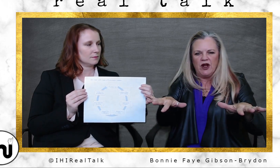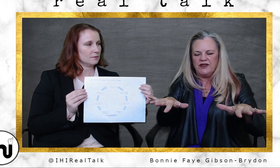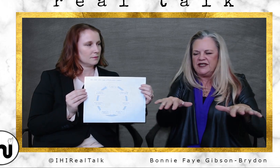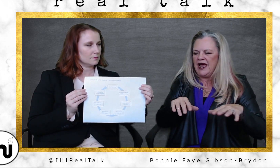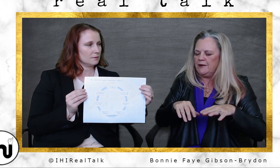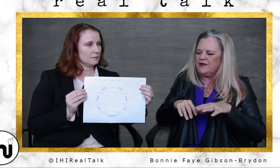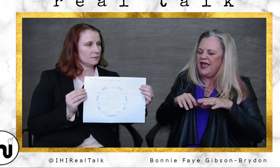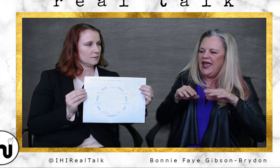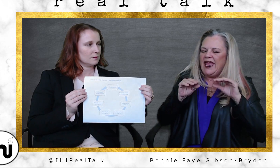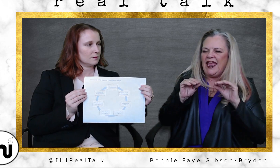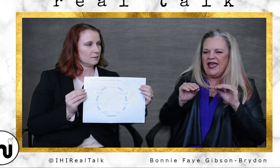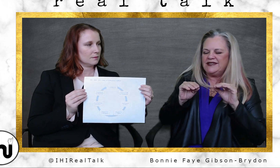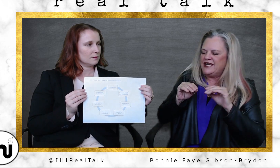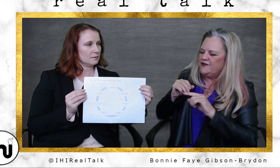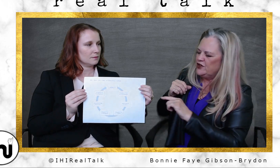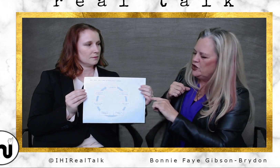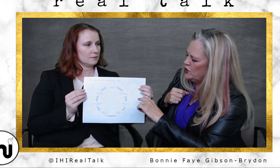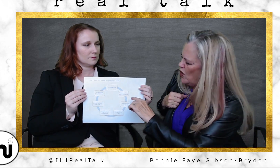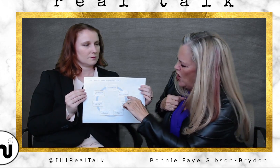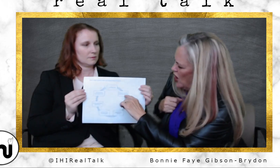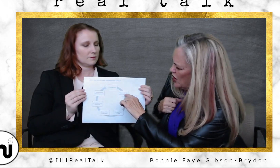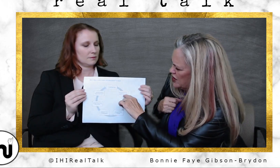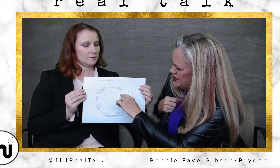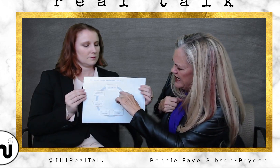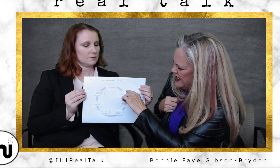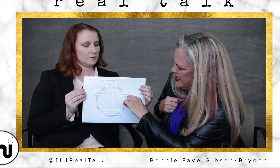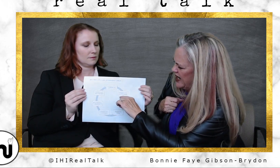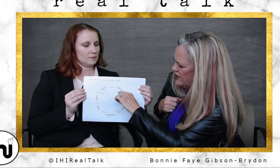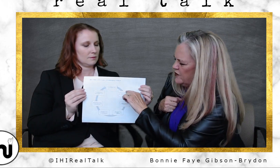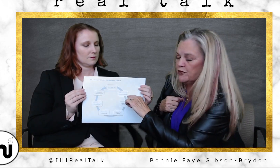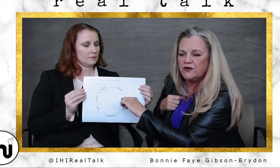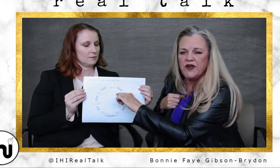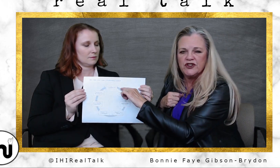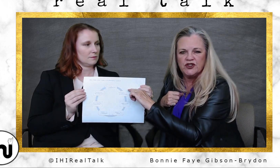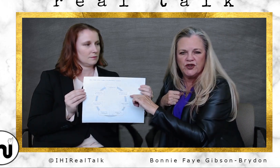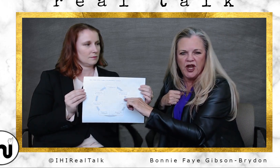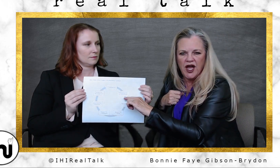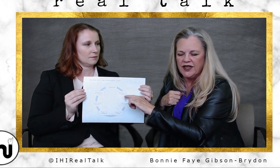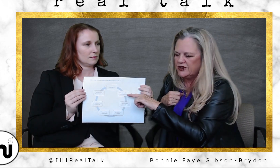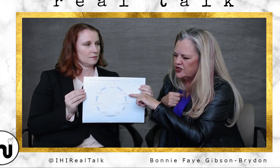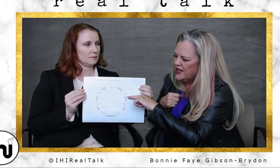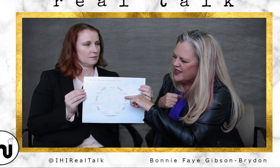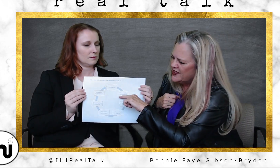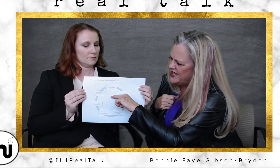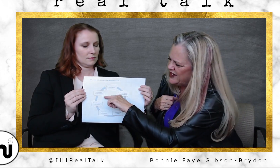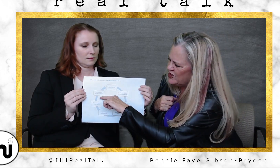all the time. And if you are taking care of your Professional Knowledge, then your